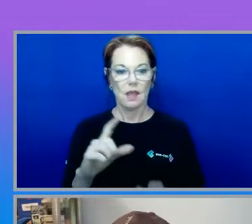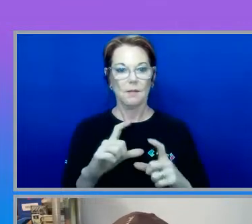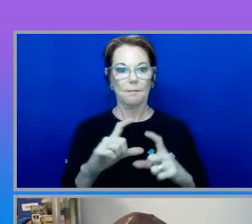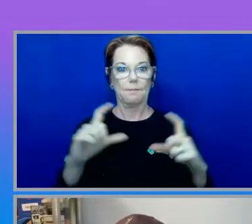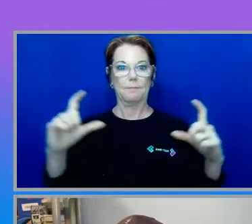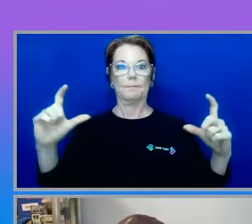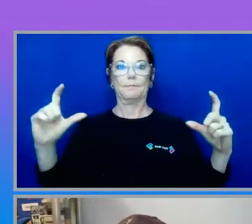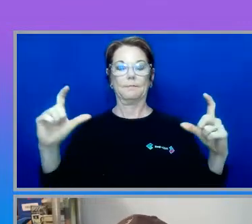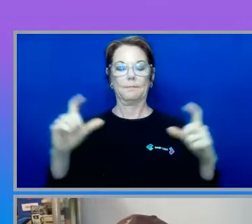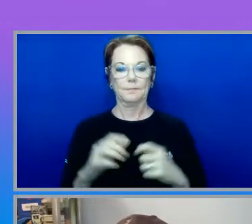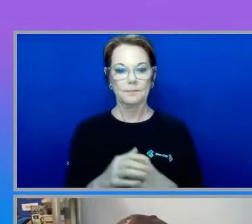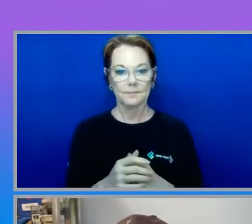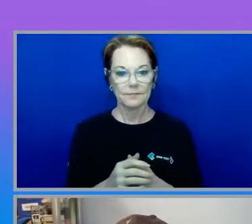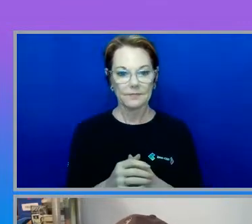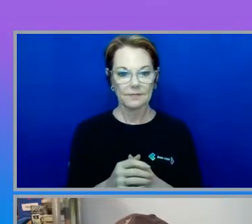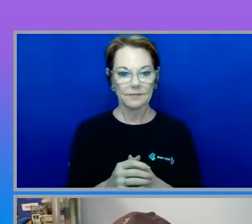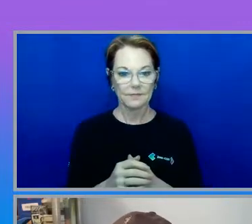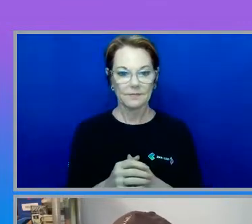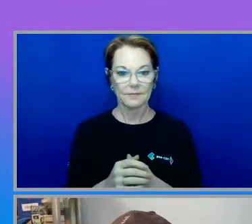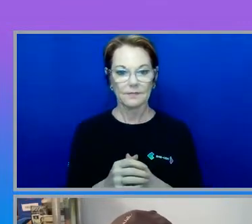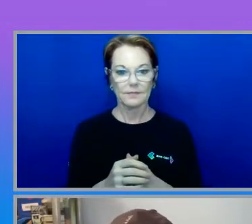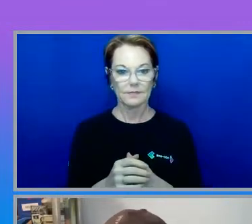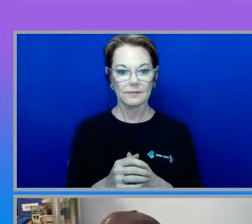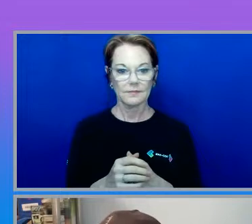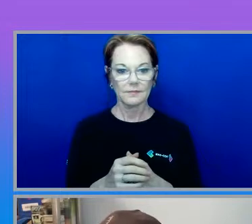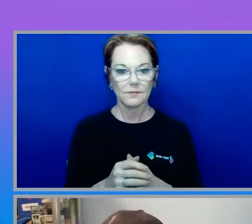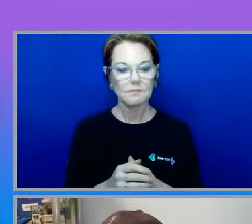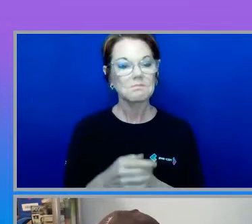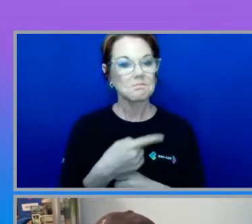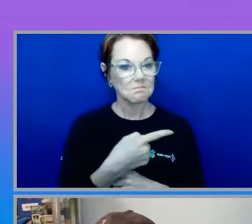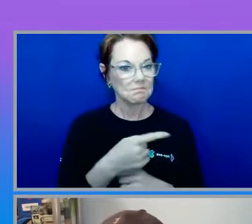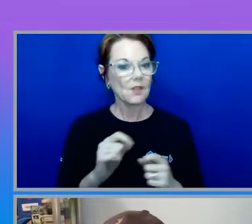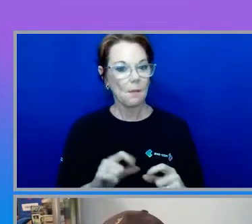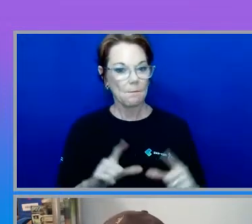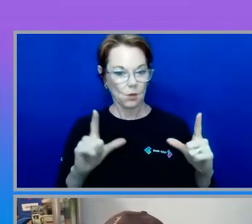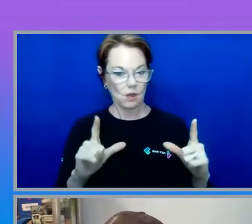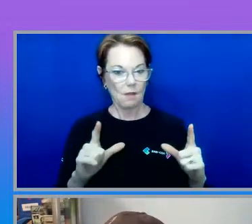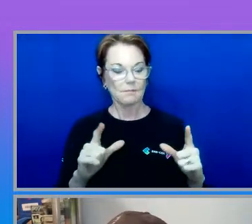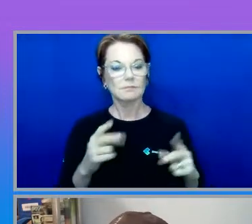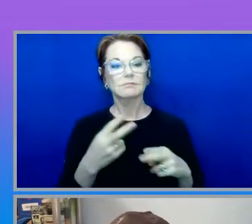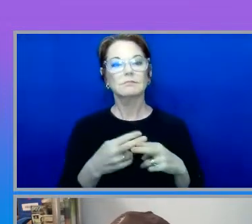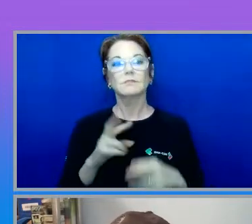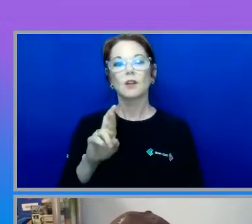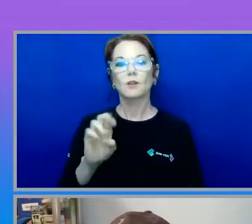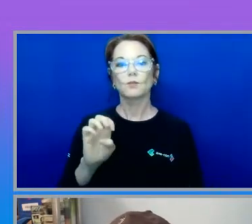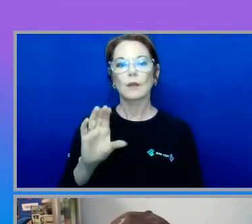make my text a little bit bigger so we can all see it. And then what I what I've got pulled up